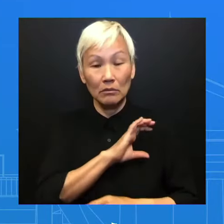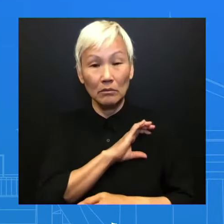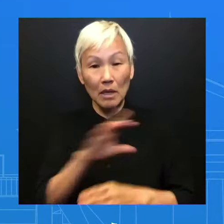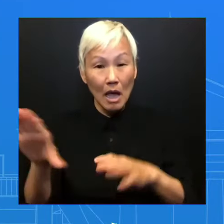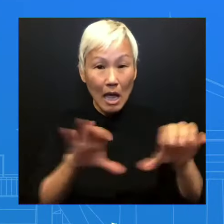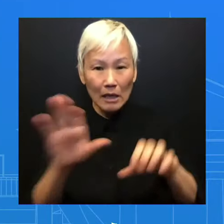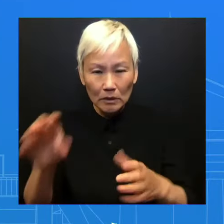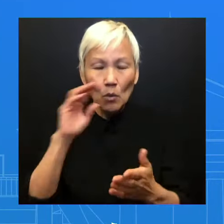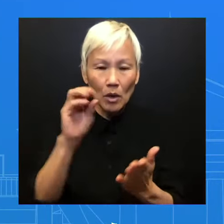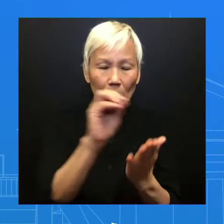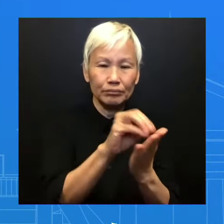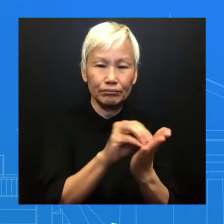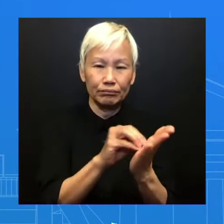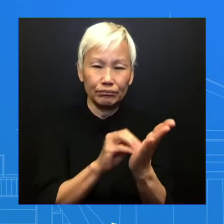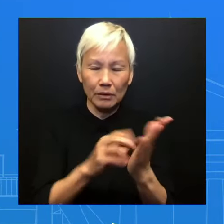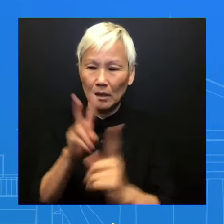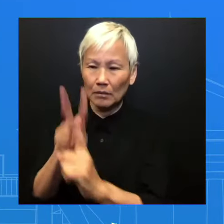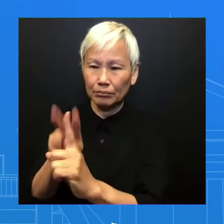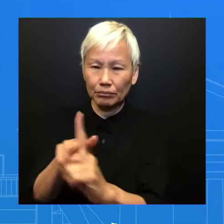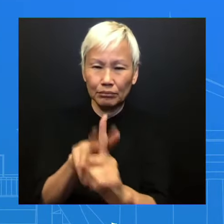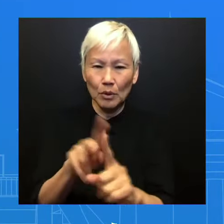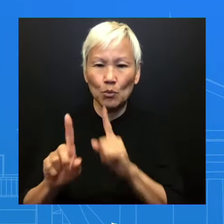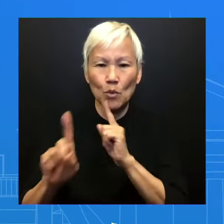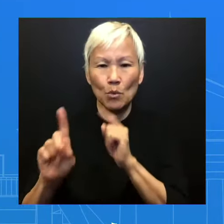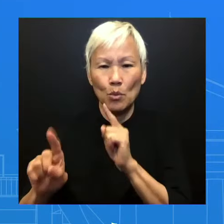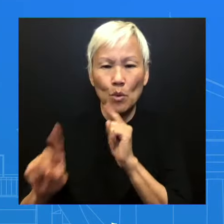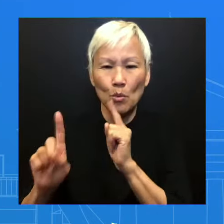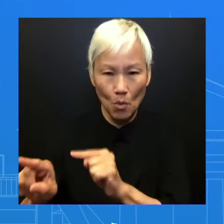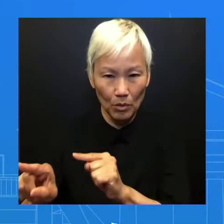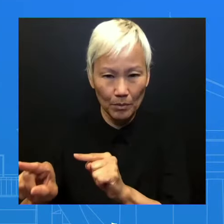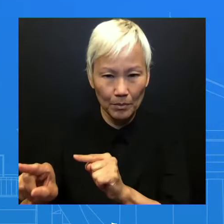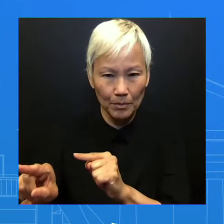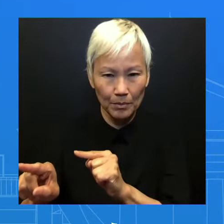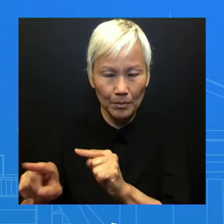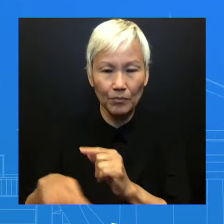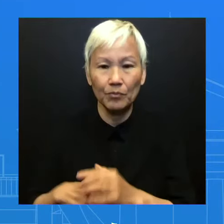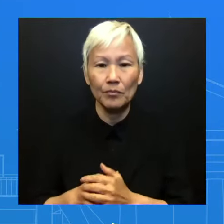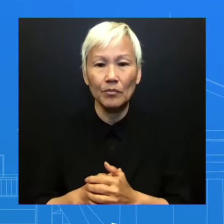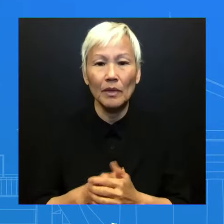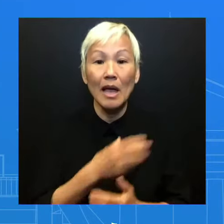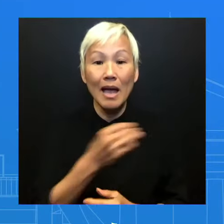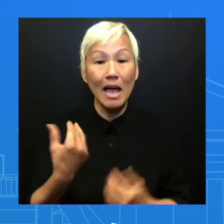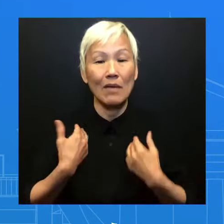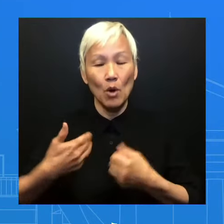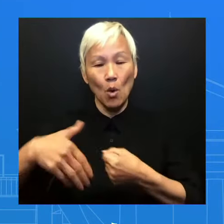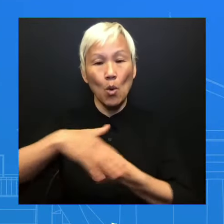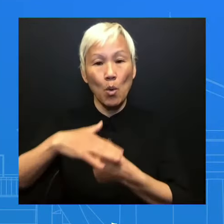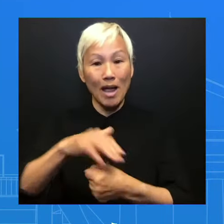to local enforcement agencies. The administration has made significant progress implementing these goals,